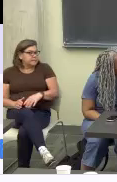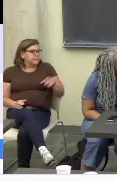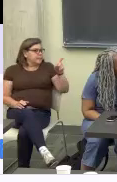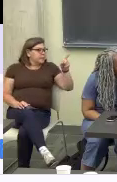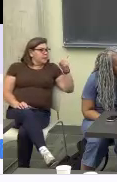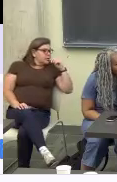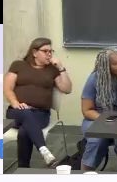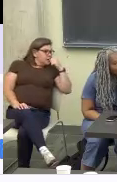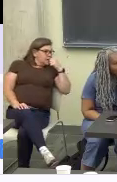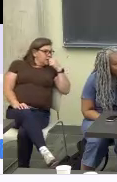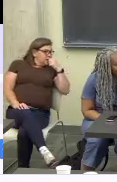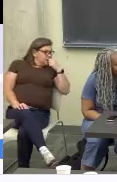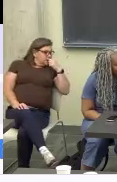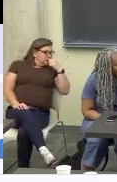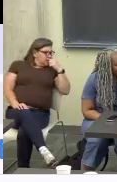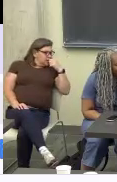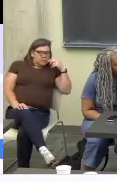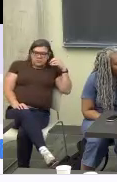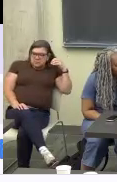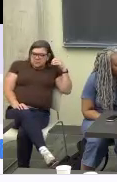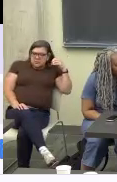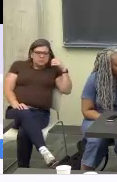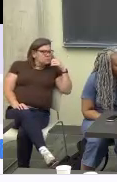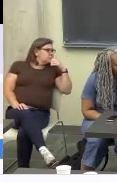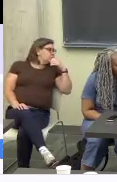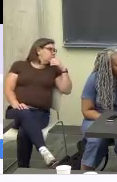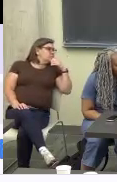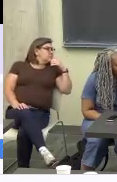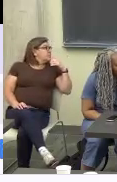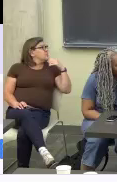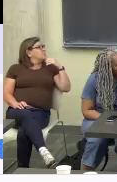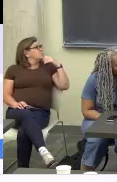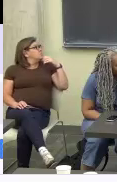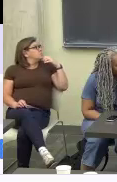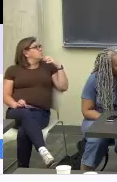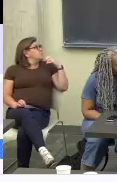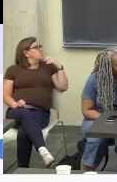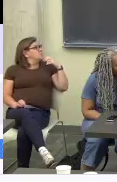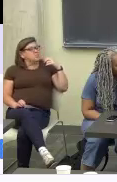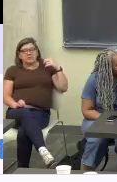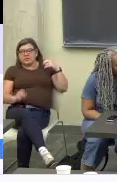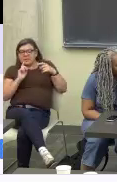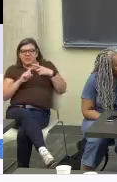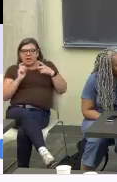about the charity model, right? Stopped doing fundraisers that kind